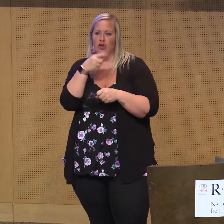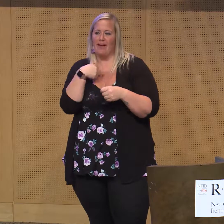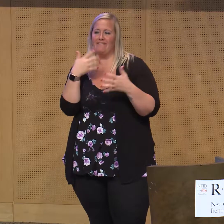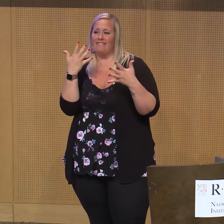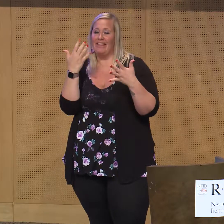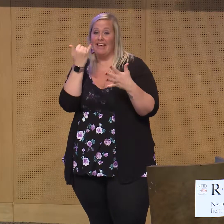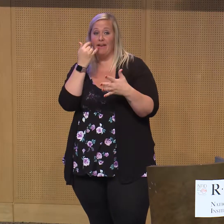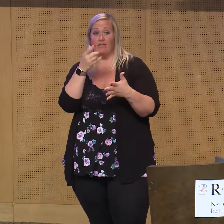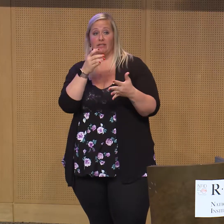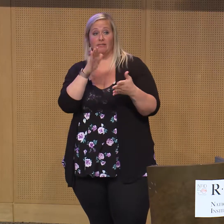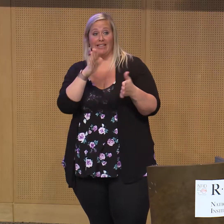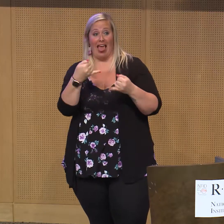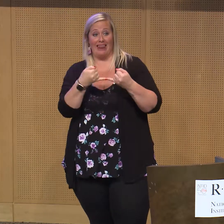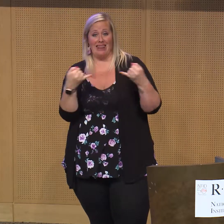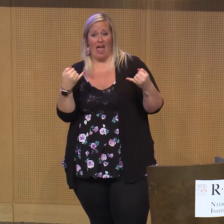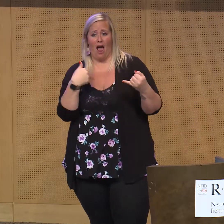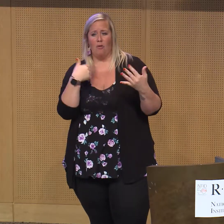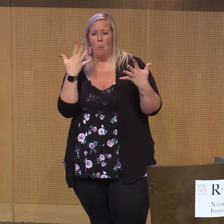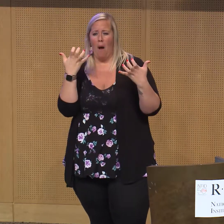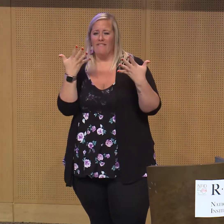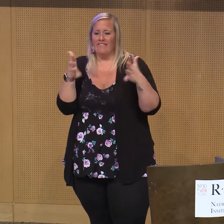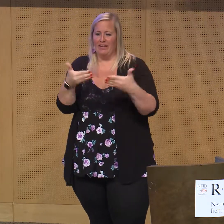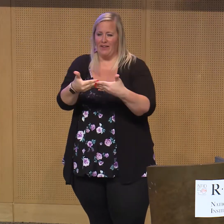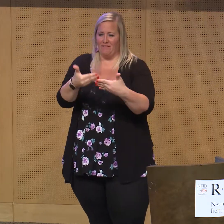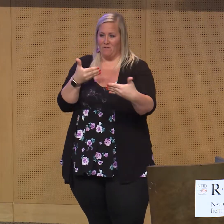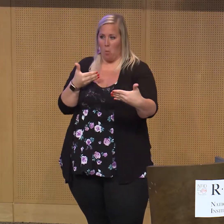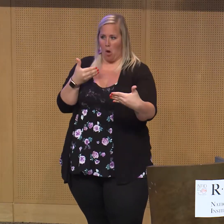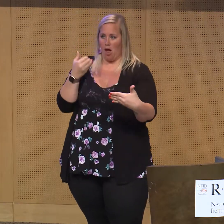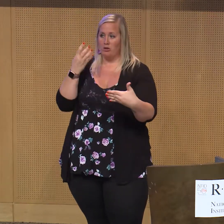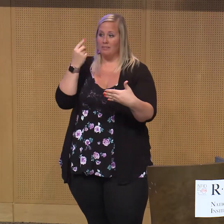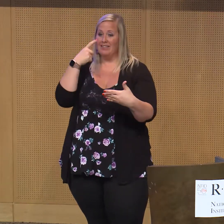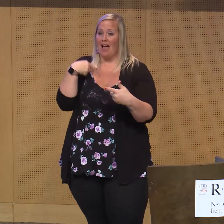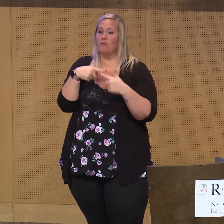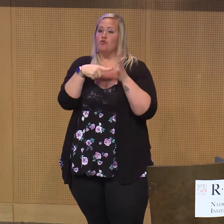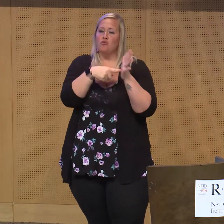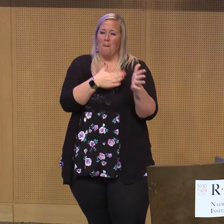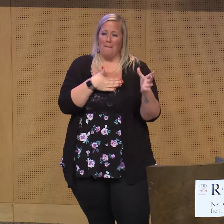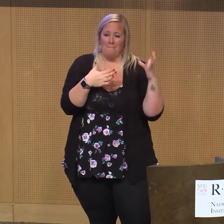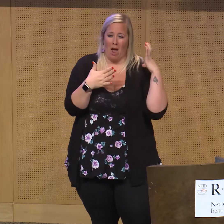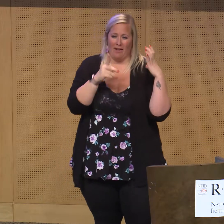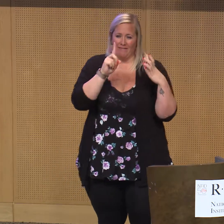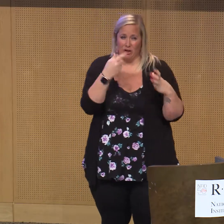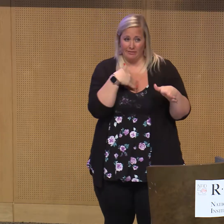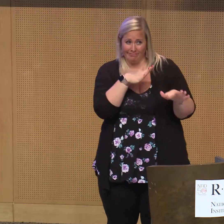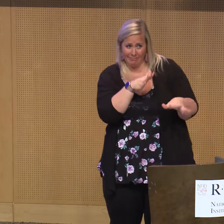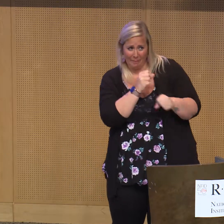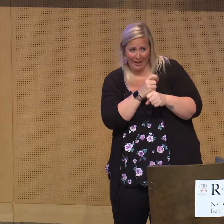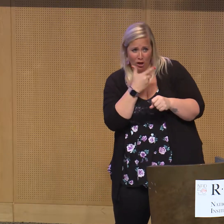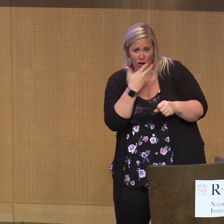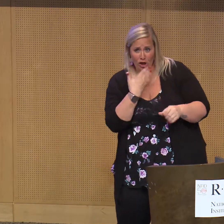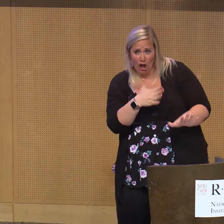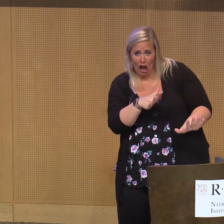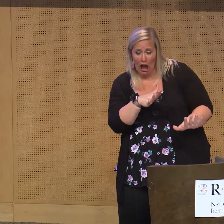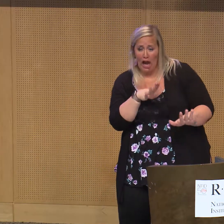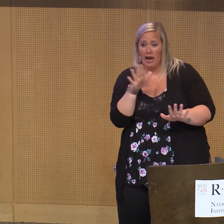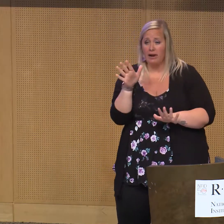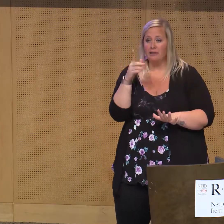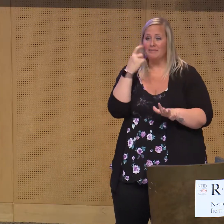I always made sure that if I had a deadline, I completed the project well before the deadline. And I would check with my boss.